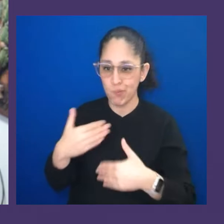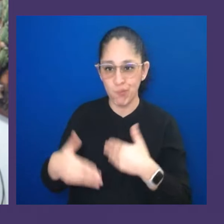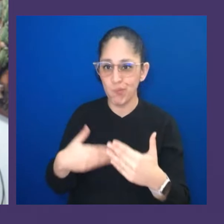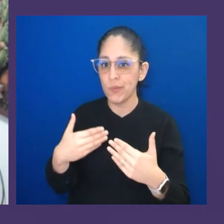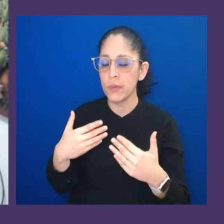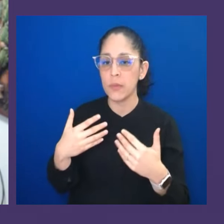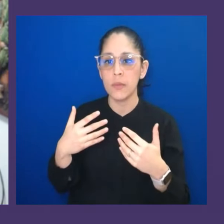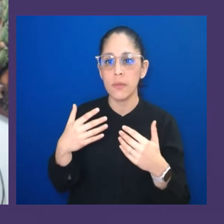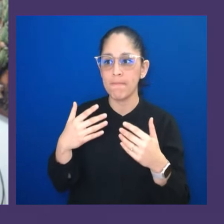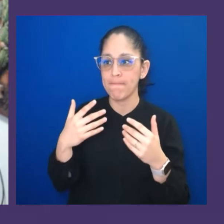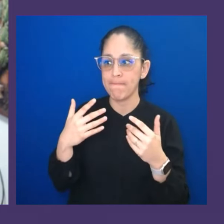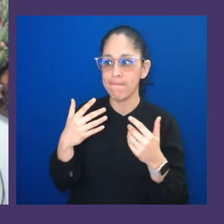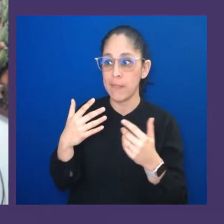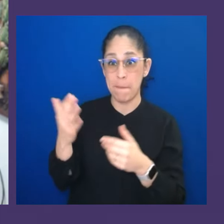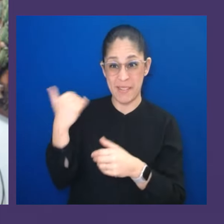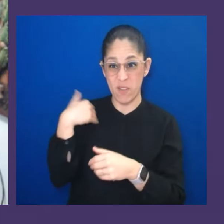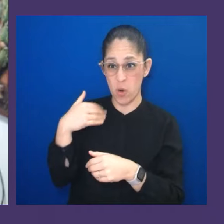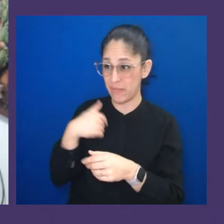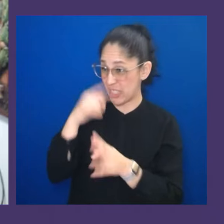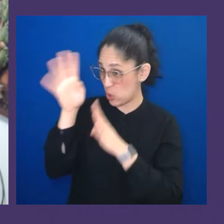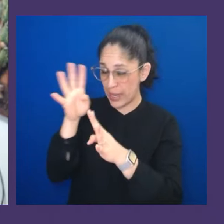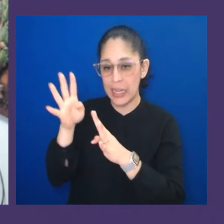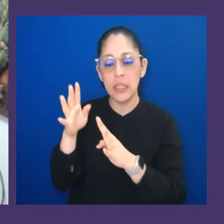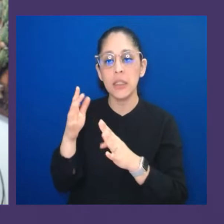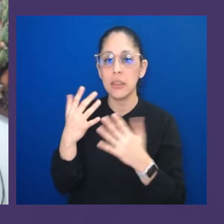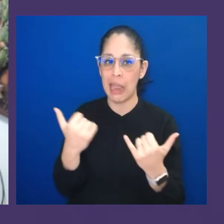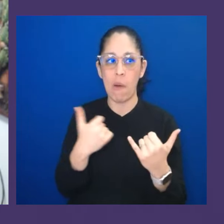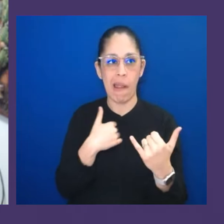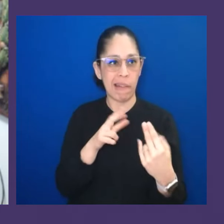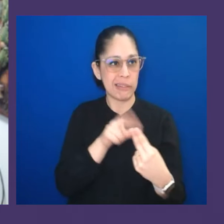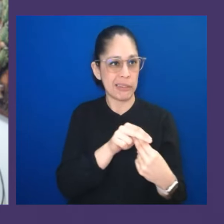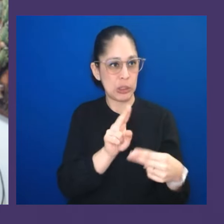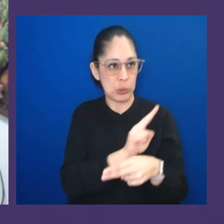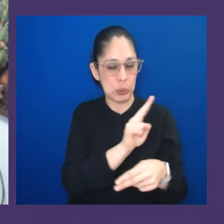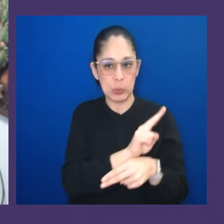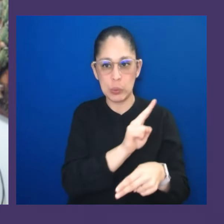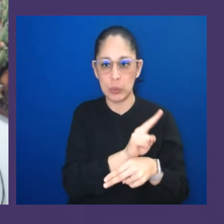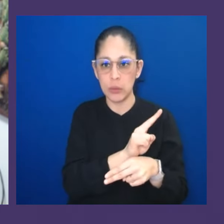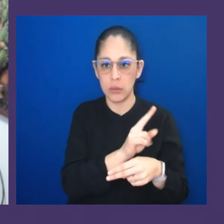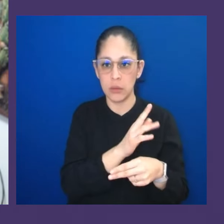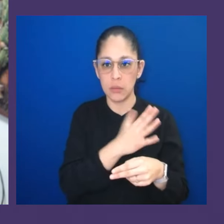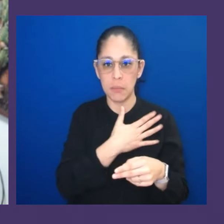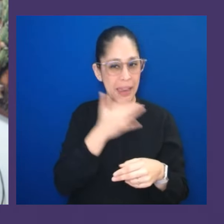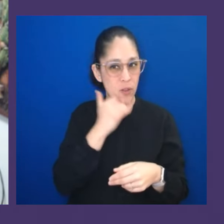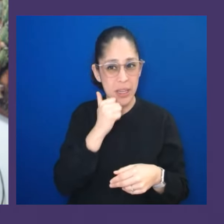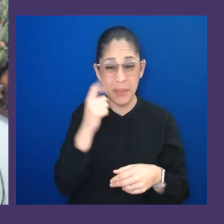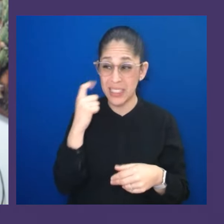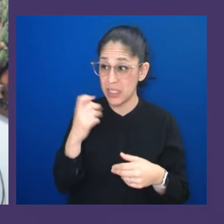to a user of it, because it got to the point where I couldn't actually do my job anymore.